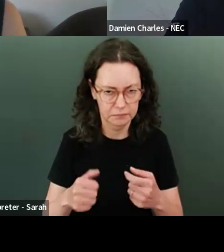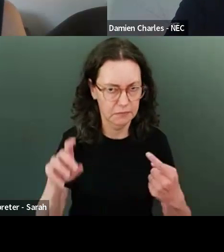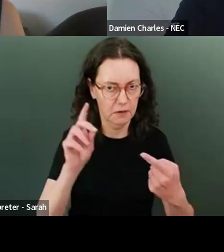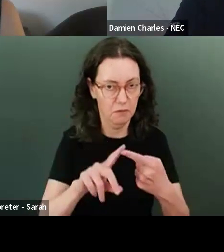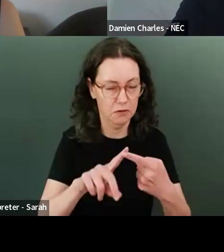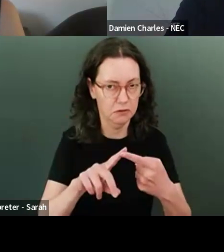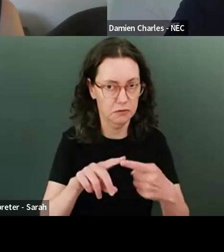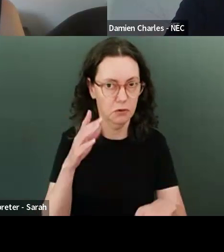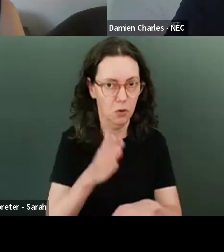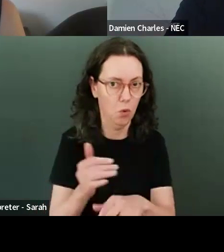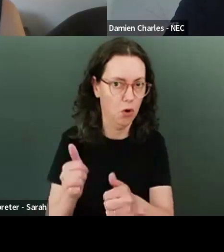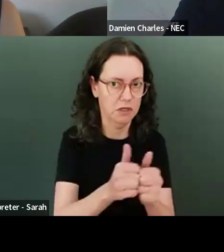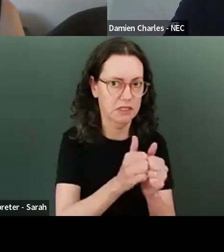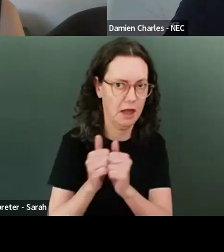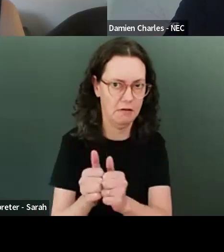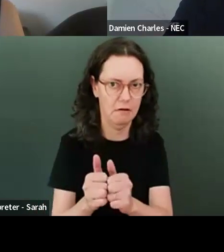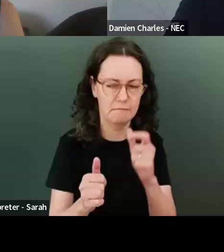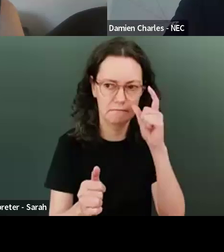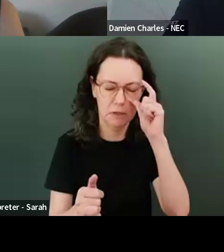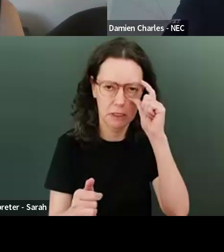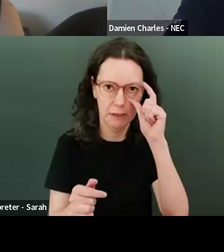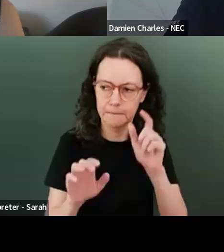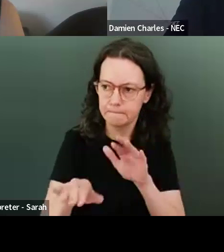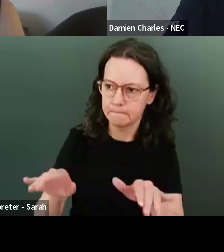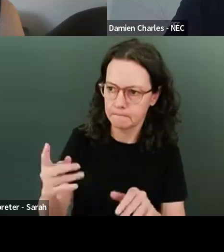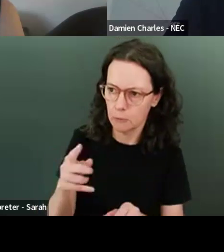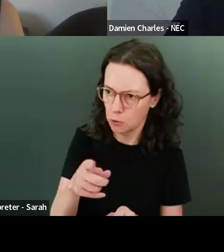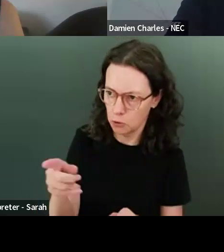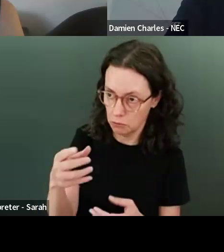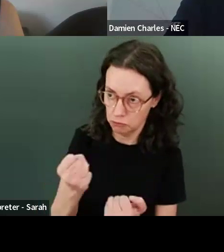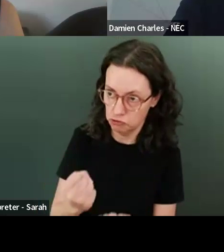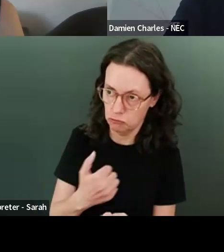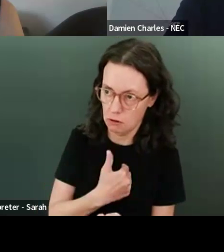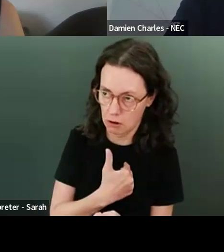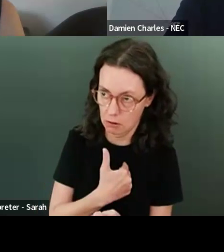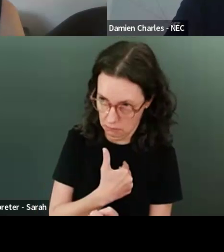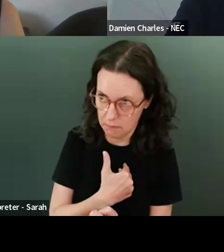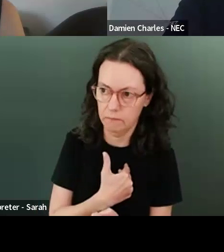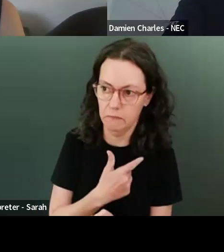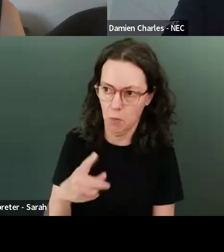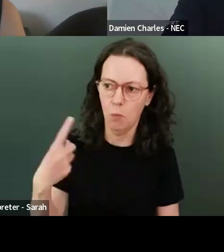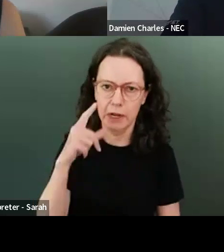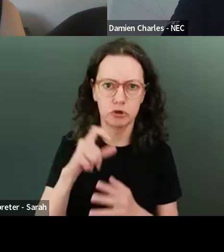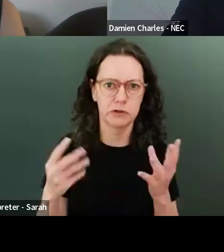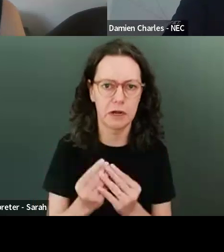finding people that are you know you know have a passion you know and I